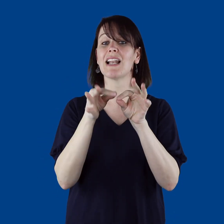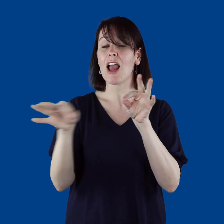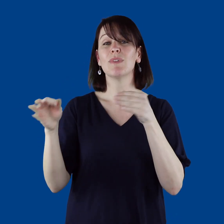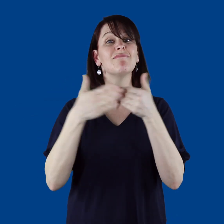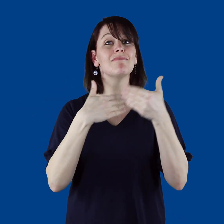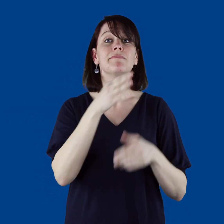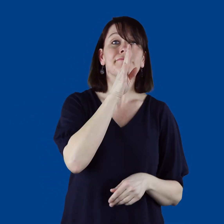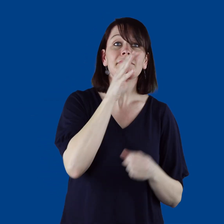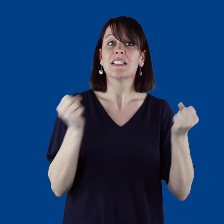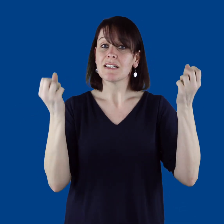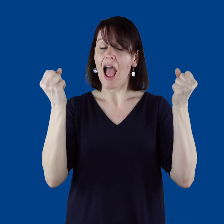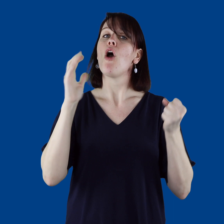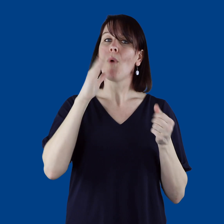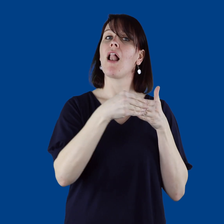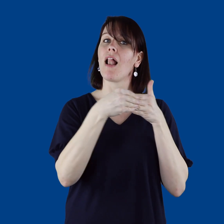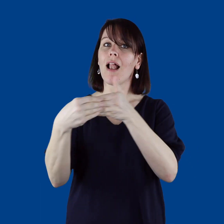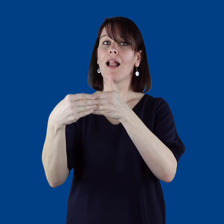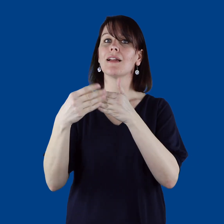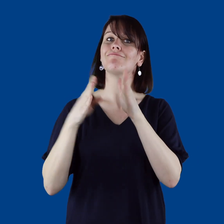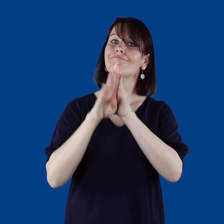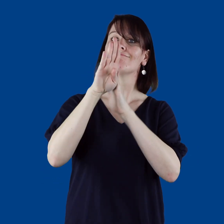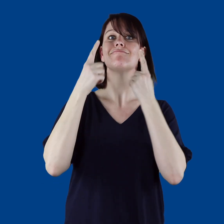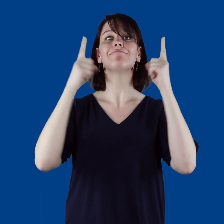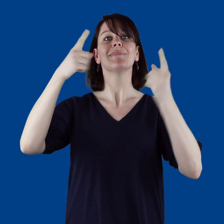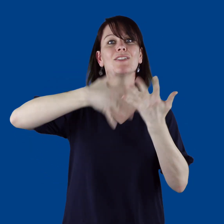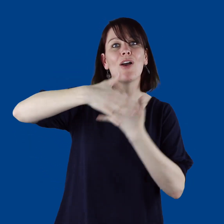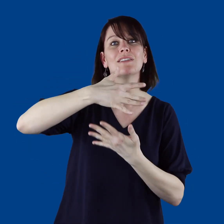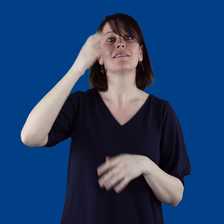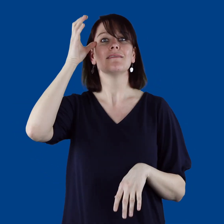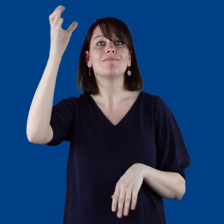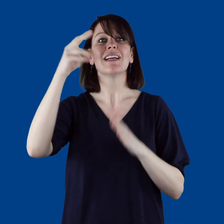in spoken language or sign language, leads to optimal social cognitive and literacy skills.